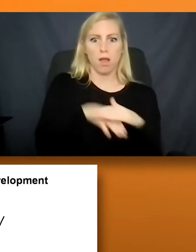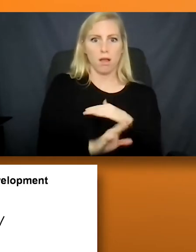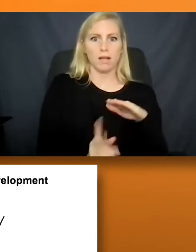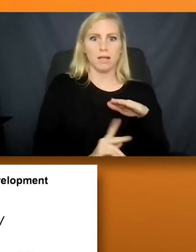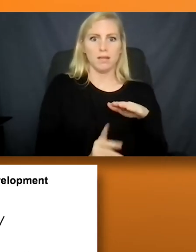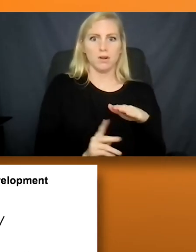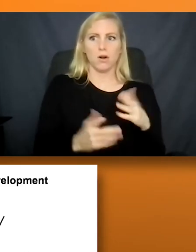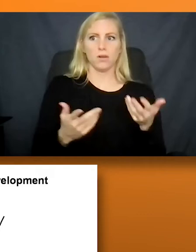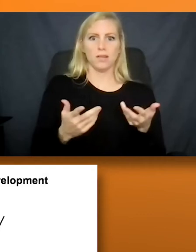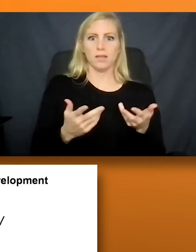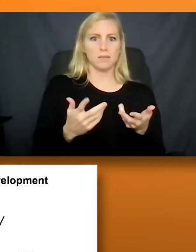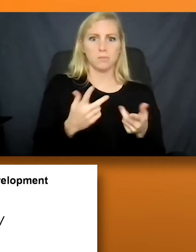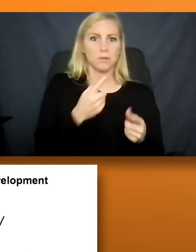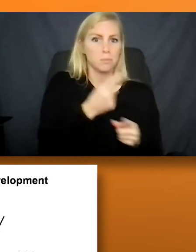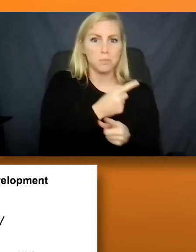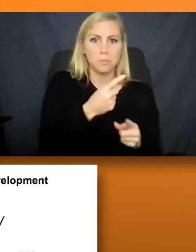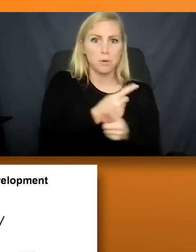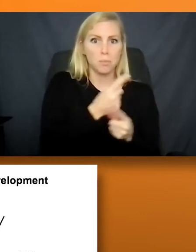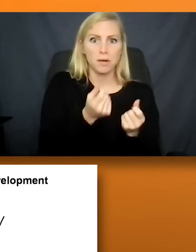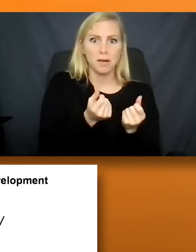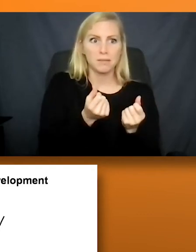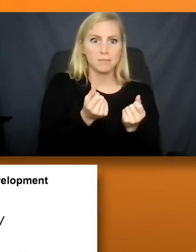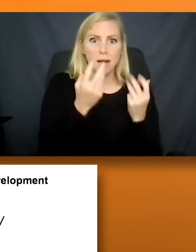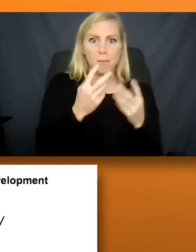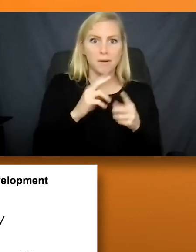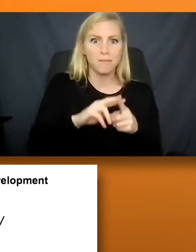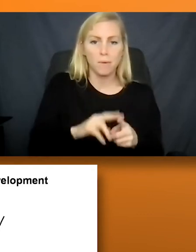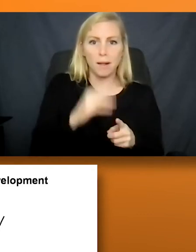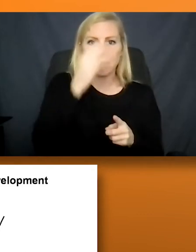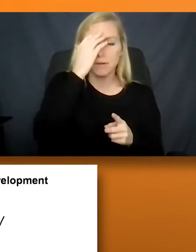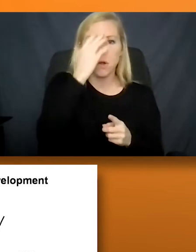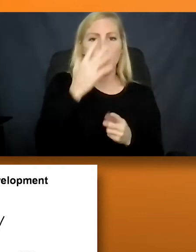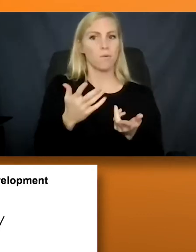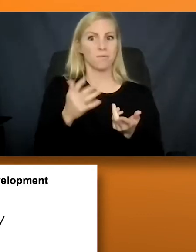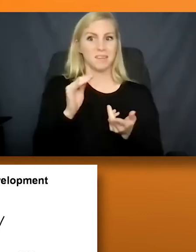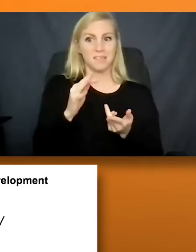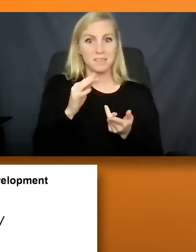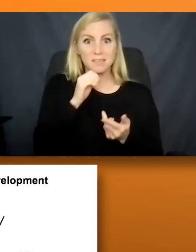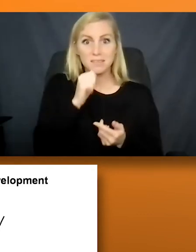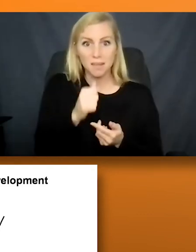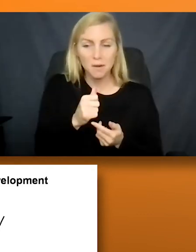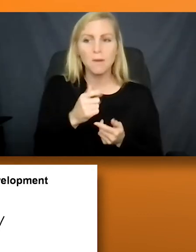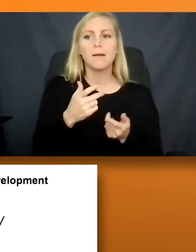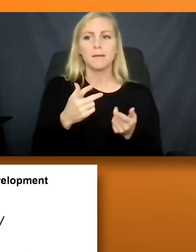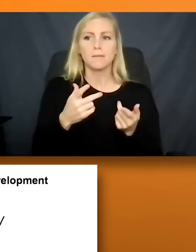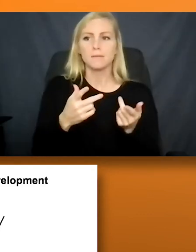with that appropriate number of words, then they're already at a disadvantage.